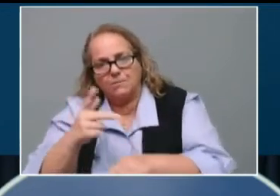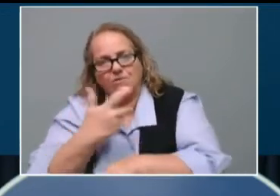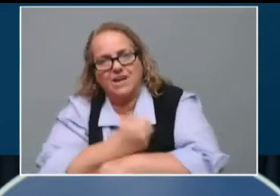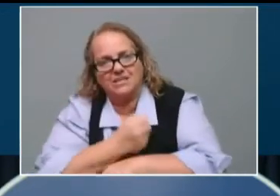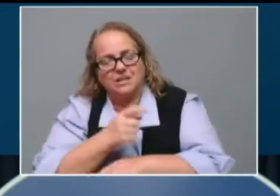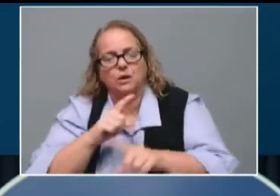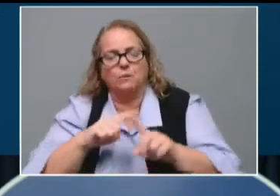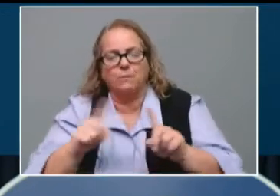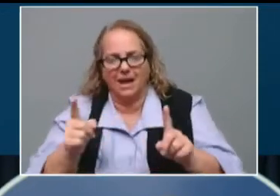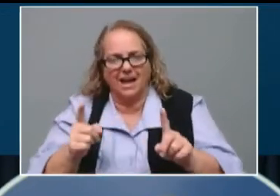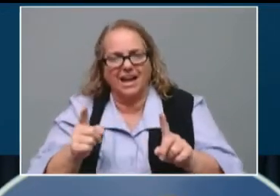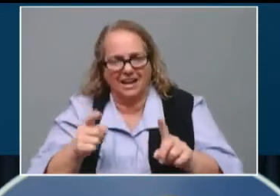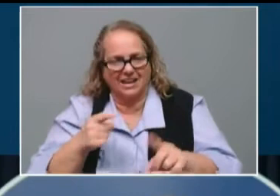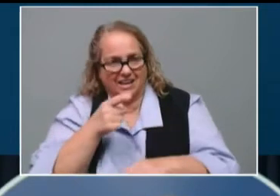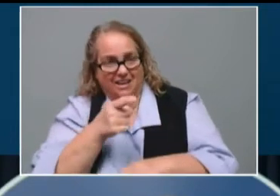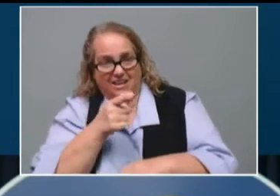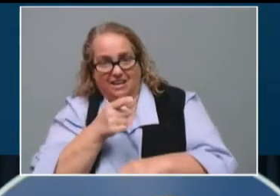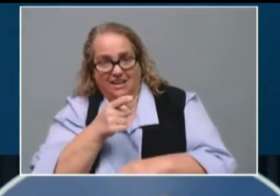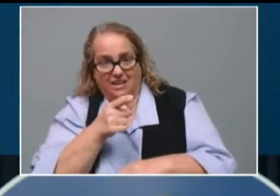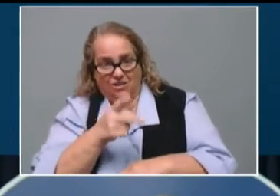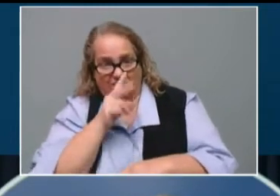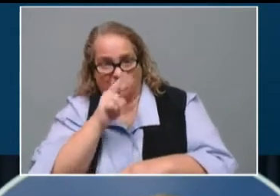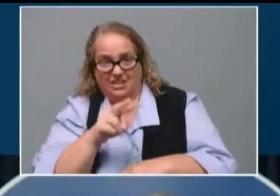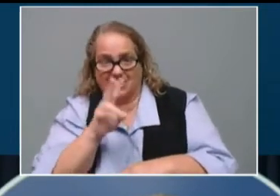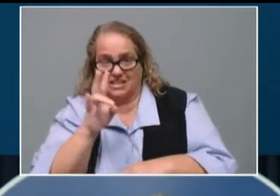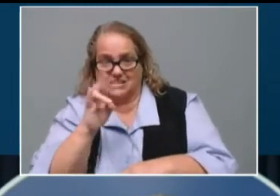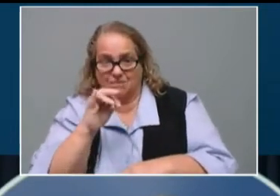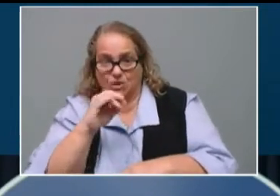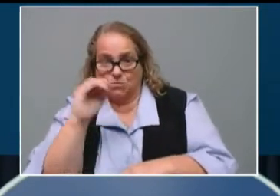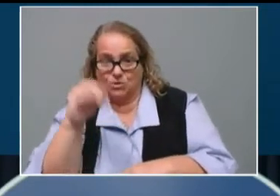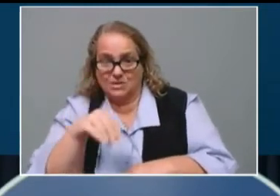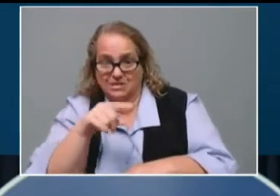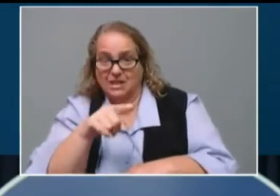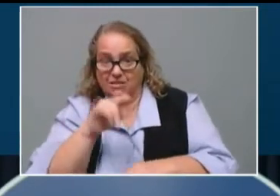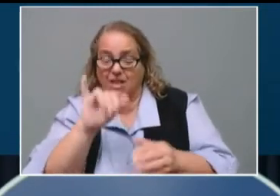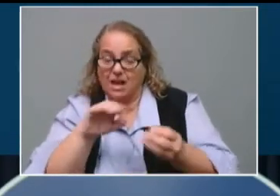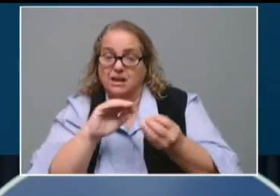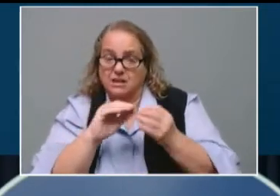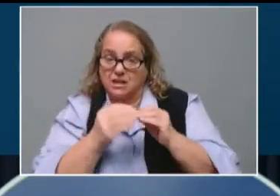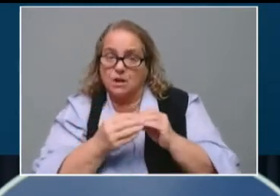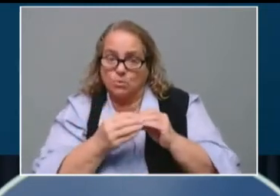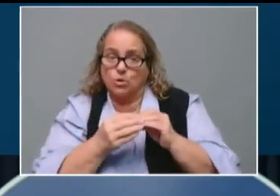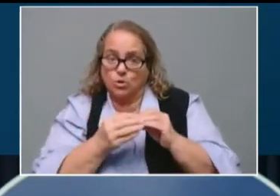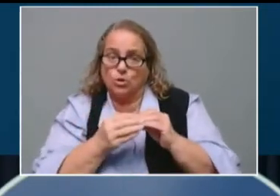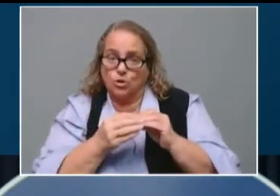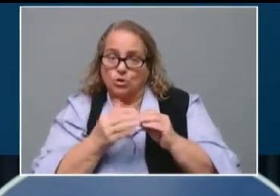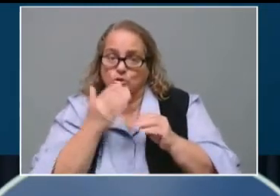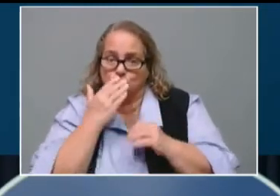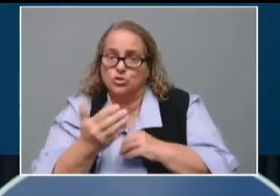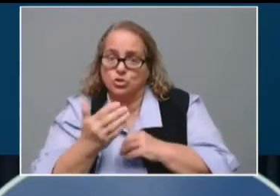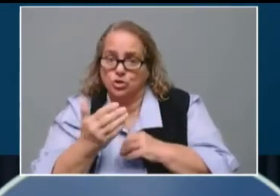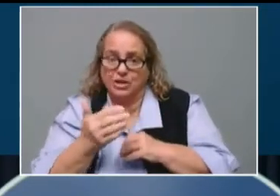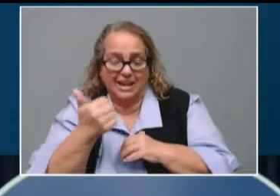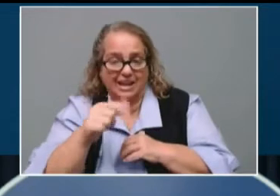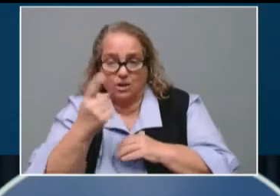but that 70% is a number that you know, anybody running for office, anybody uh,